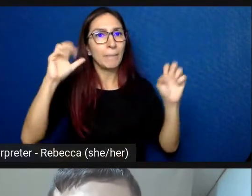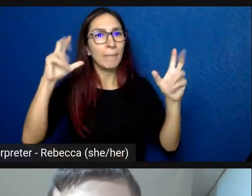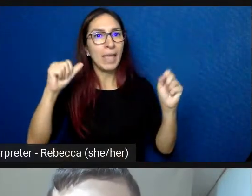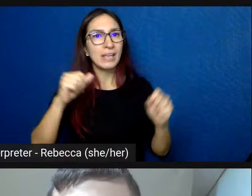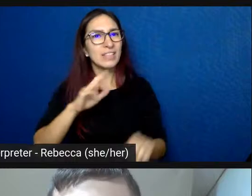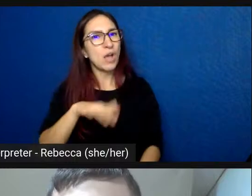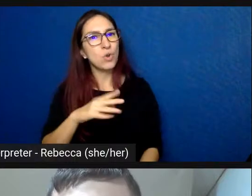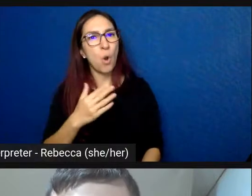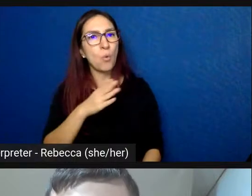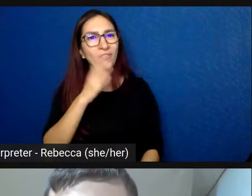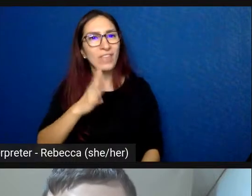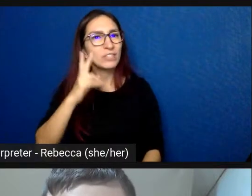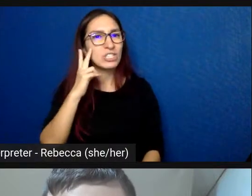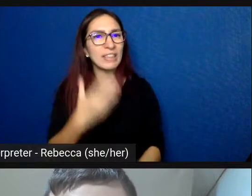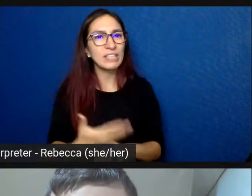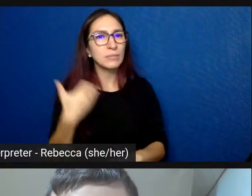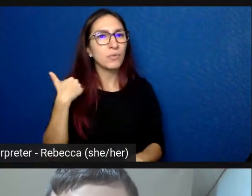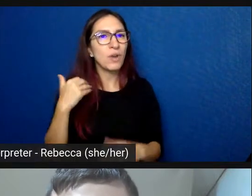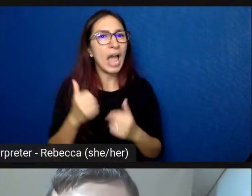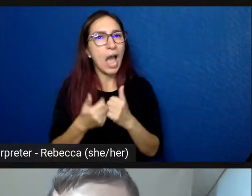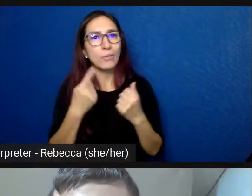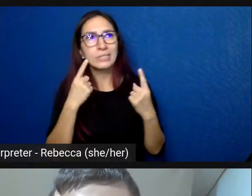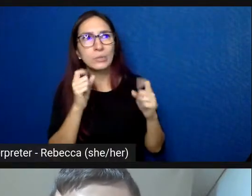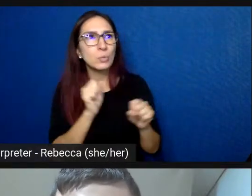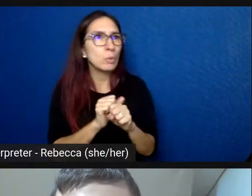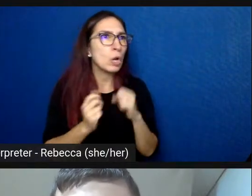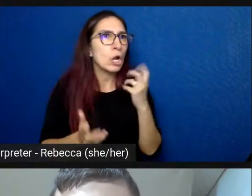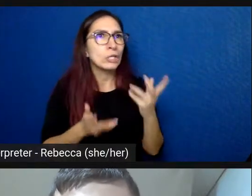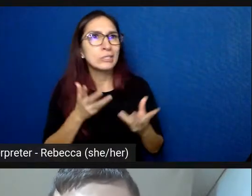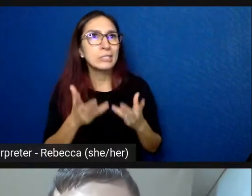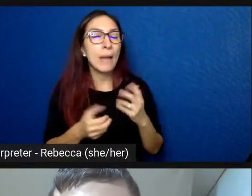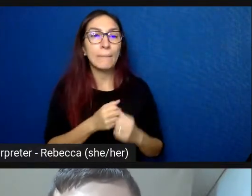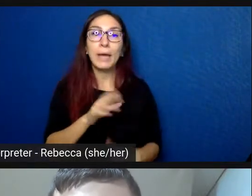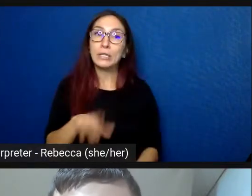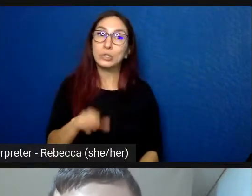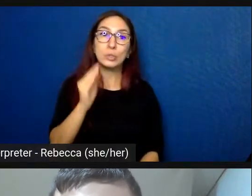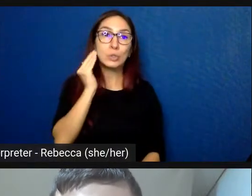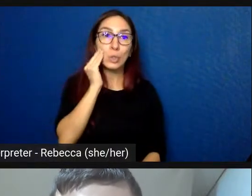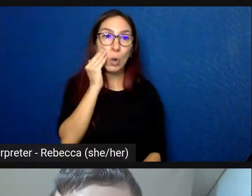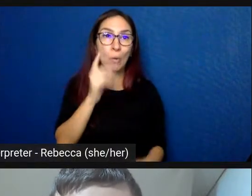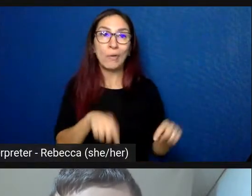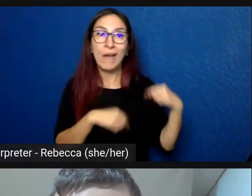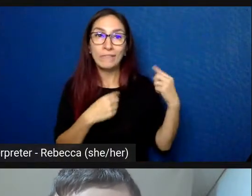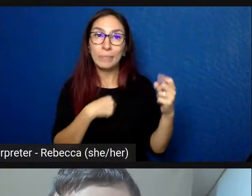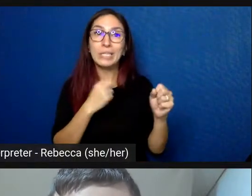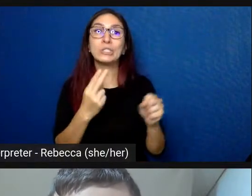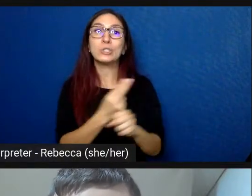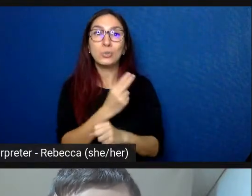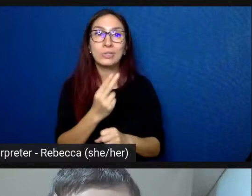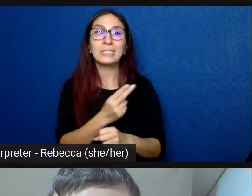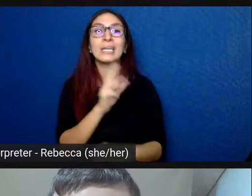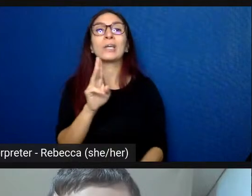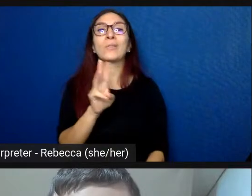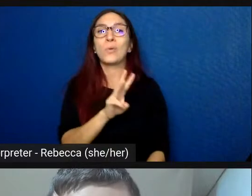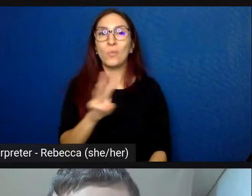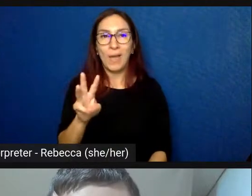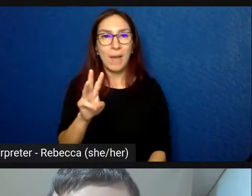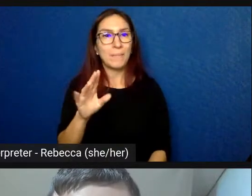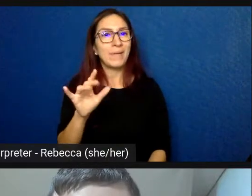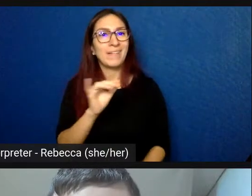hello, good to speak here if she is listening. Everyone was amazed. We never seen that before. How does it work?